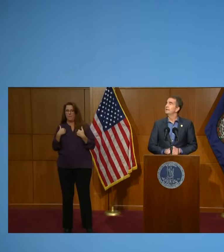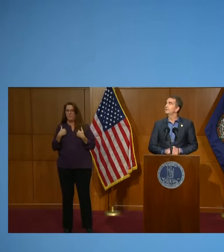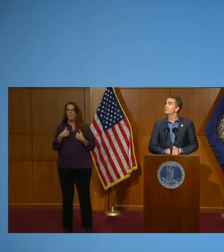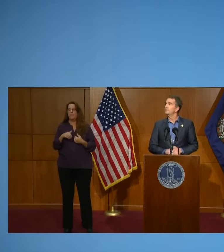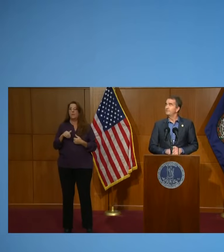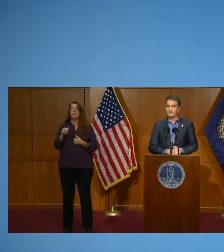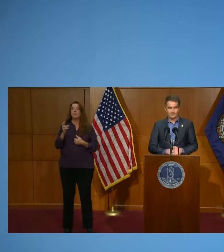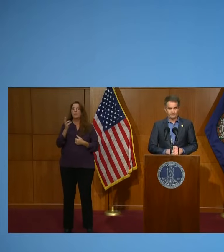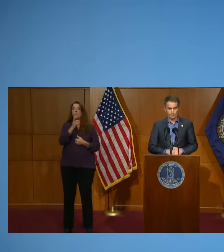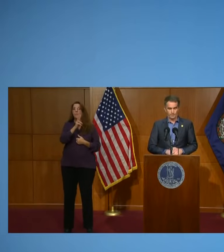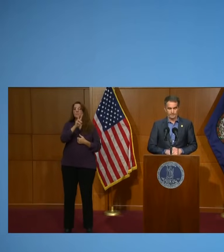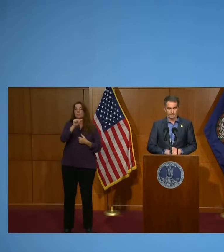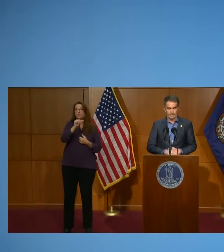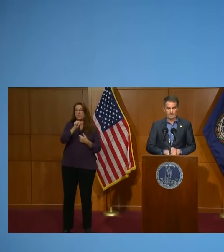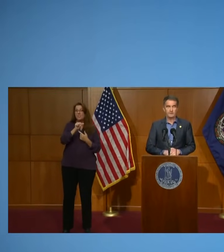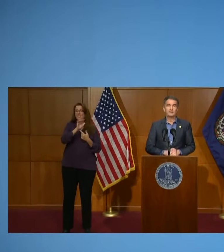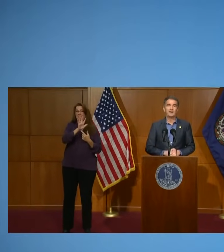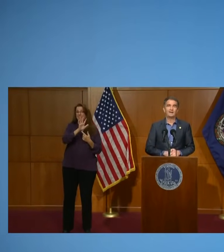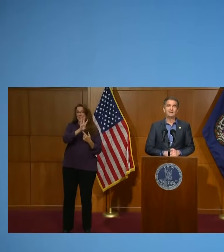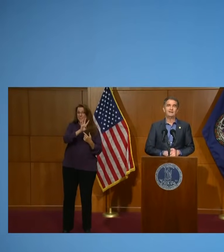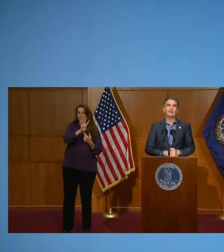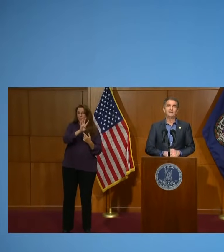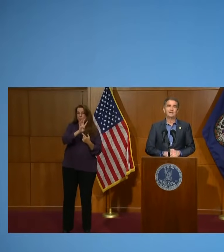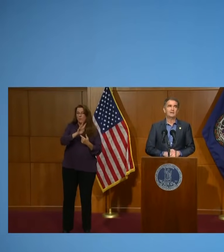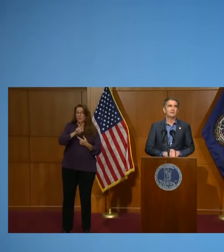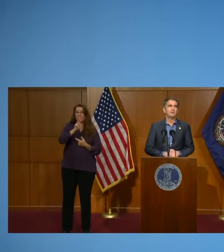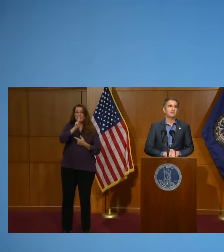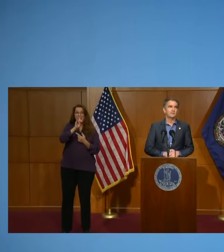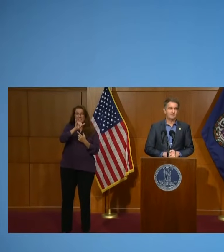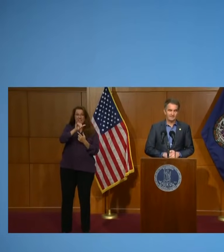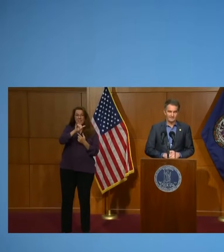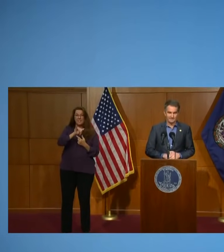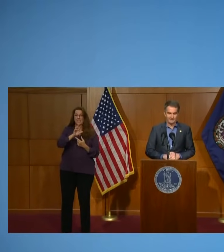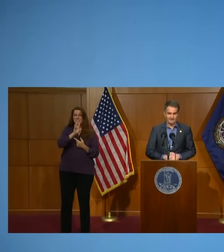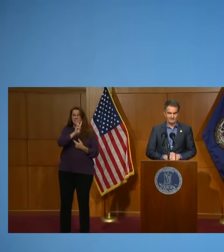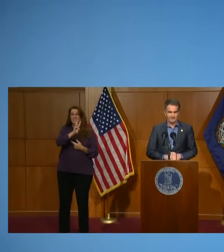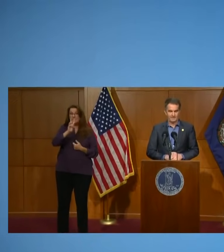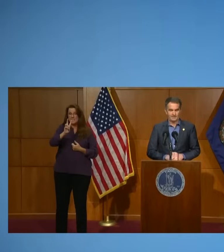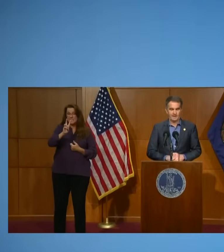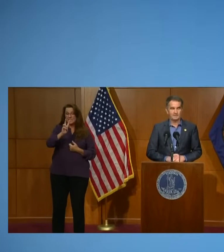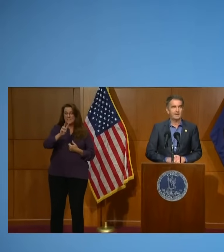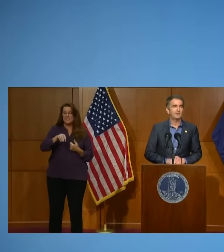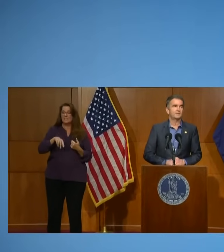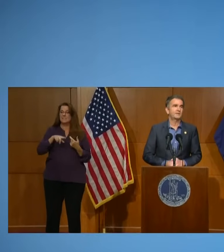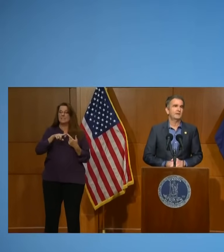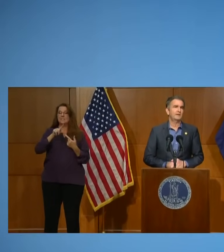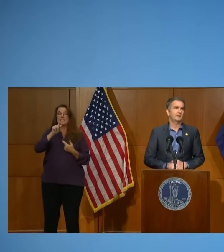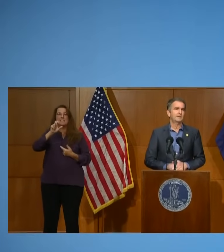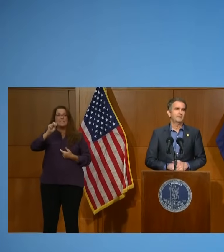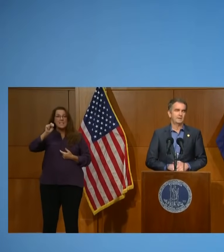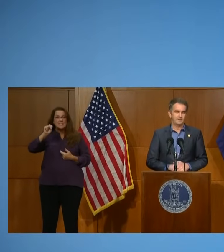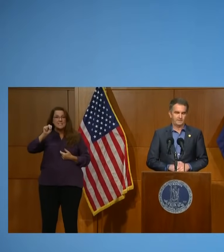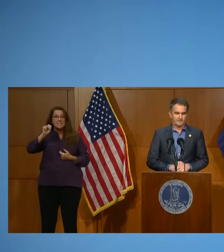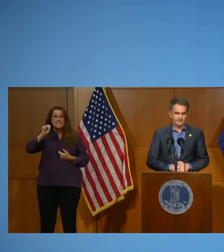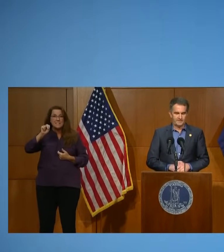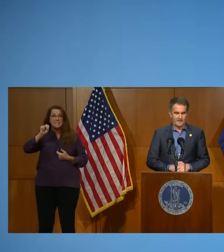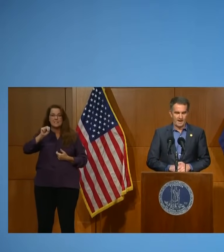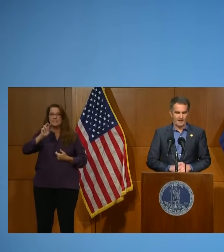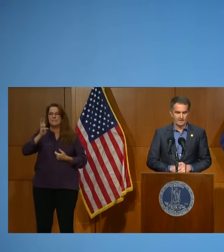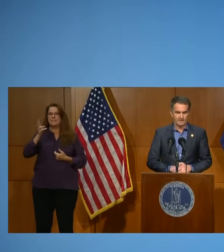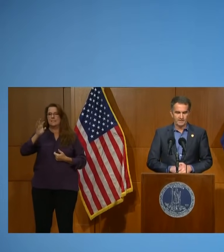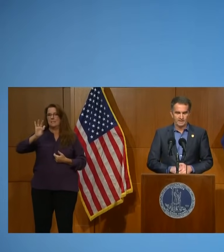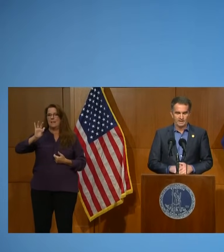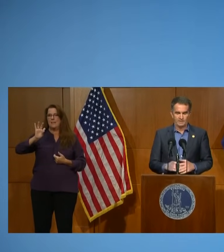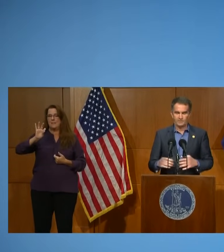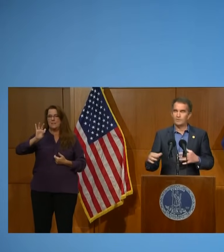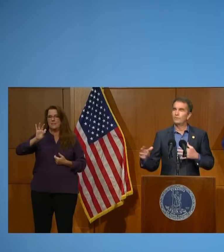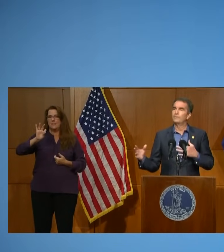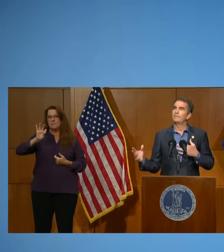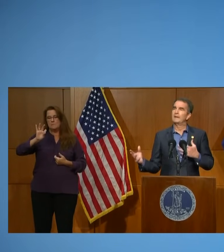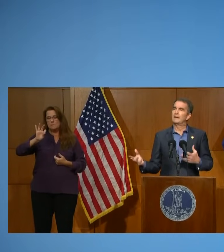34. WEST VIRGINIA IS 54.